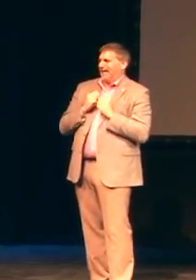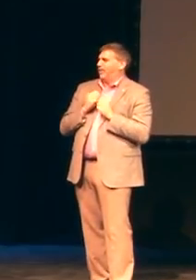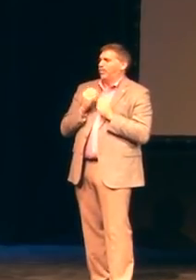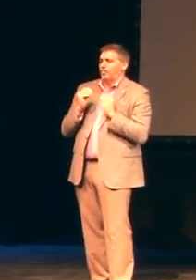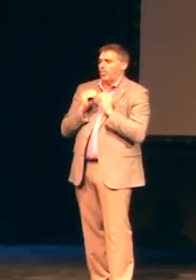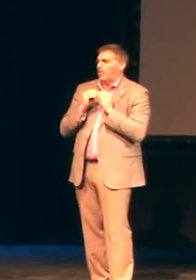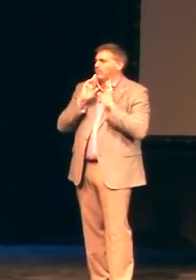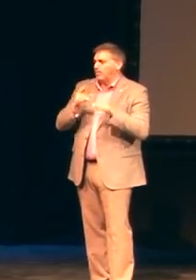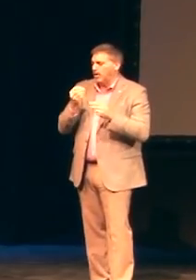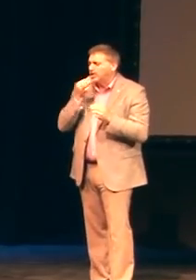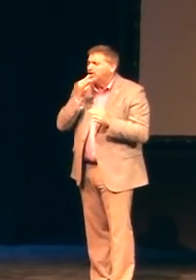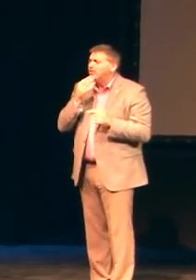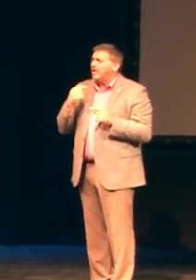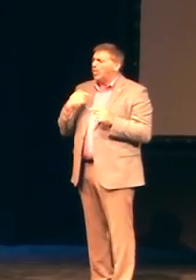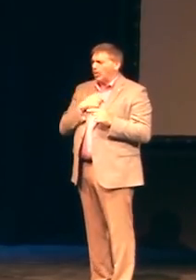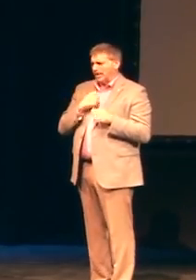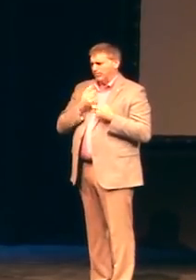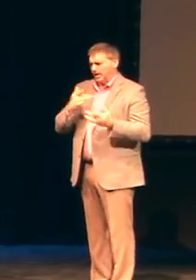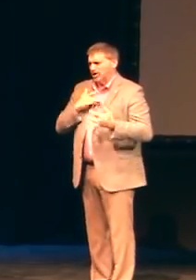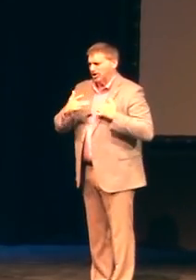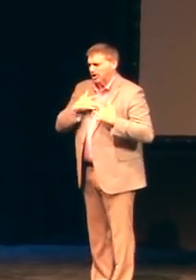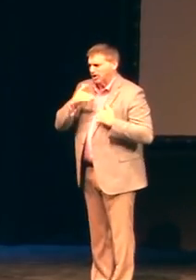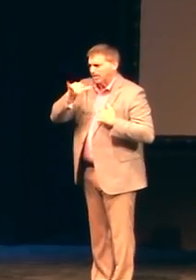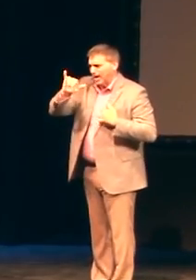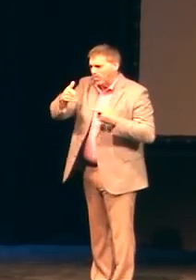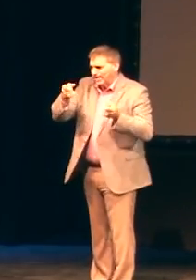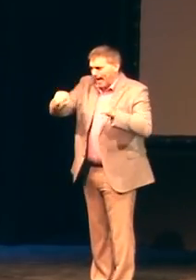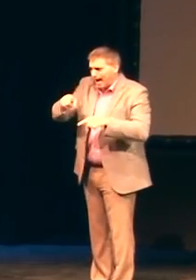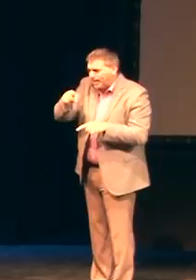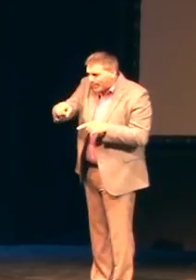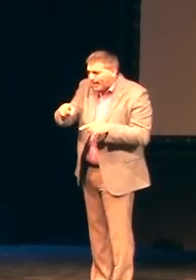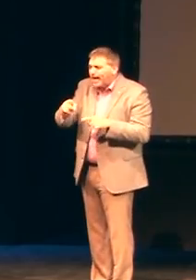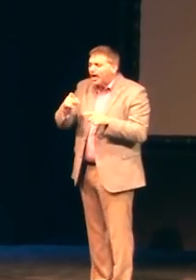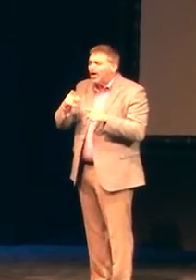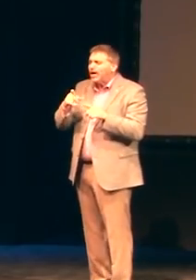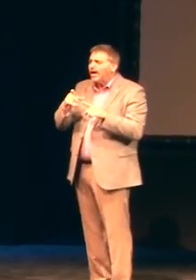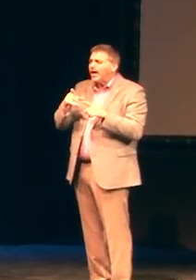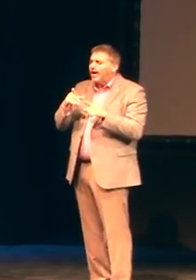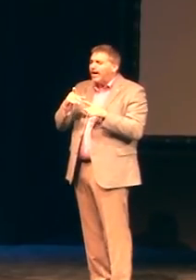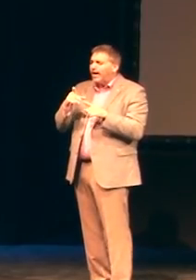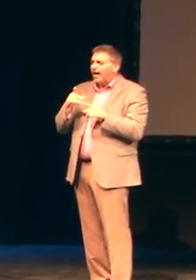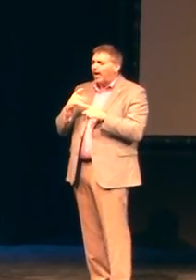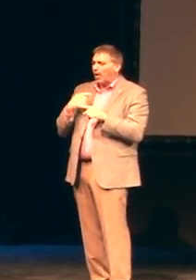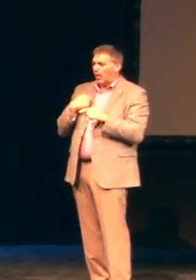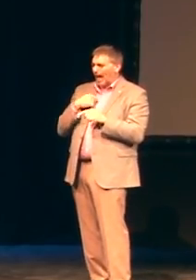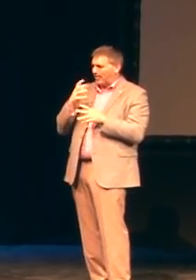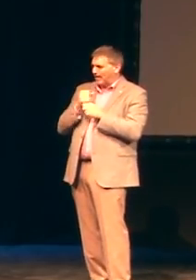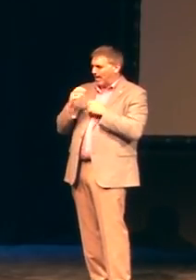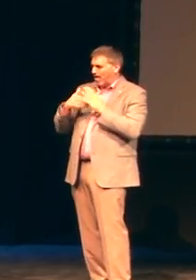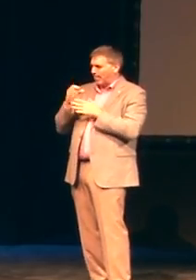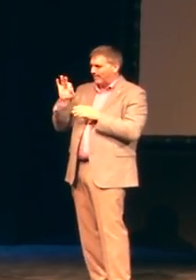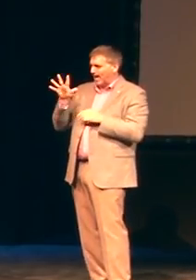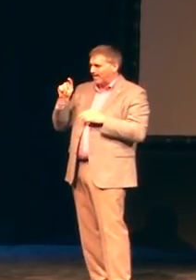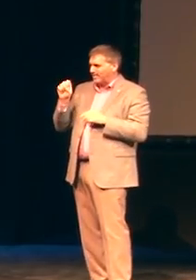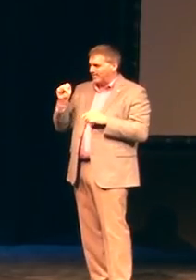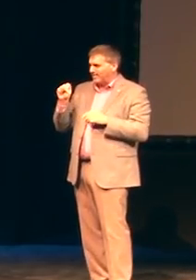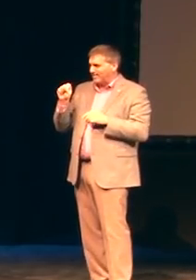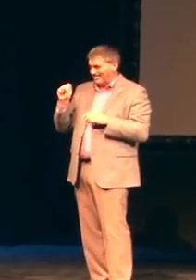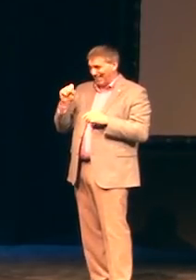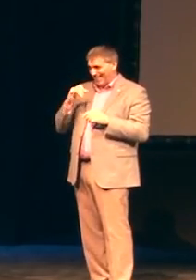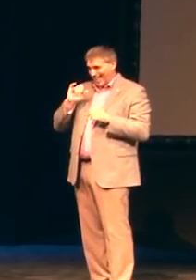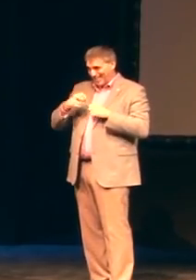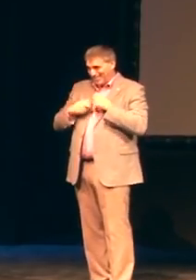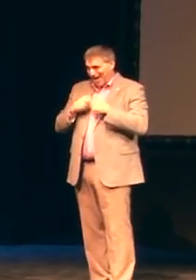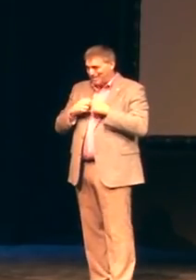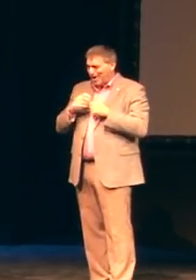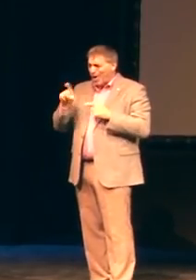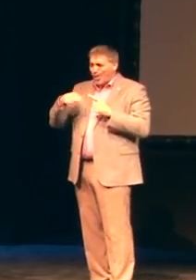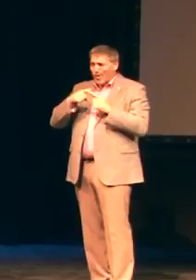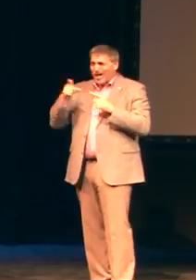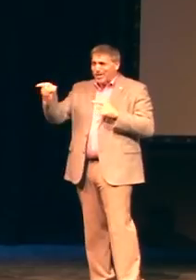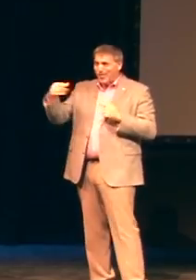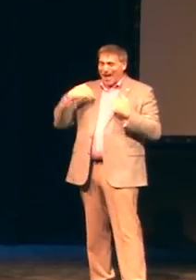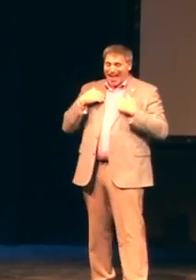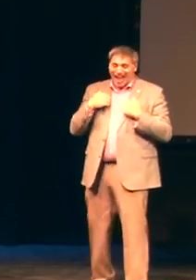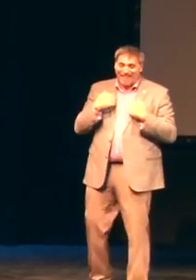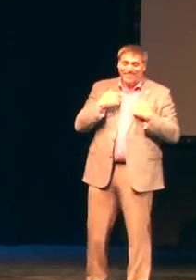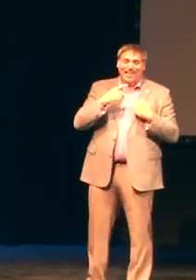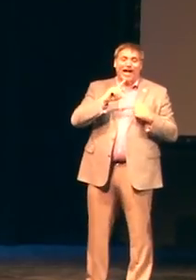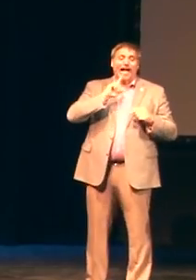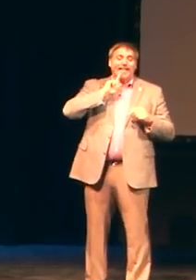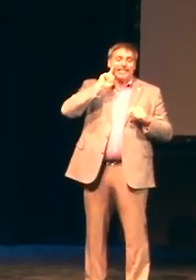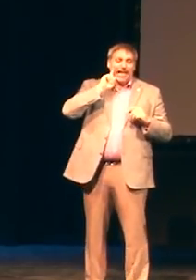for the Deaf that we're -- that's in Pennsylvania -- the western.